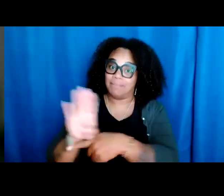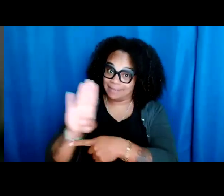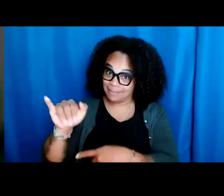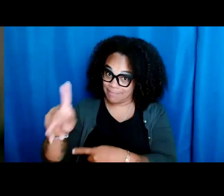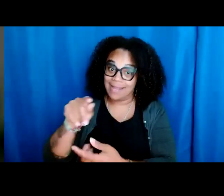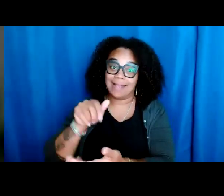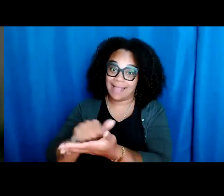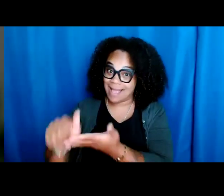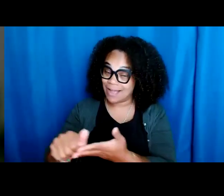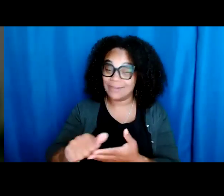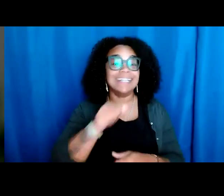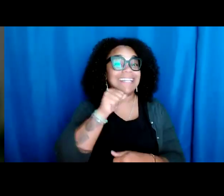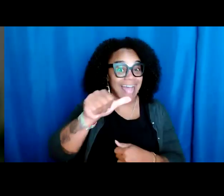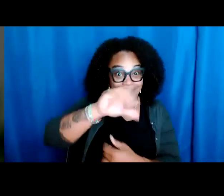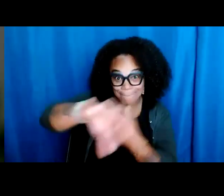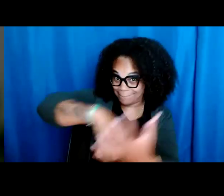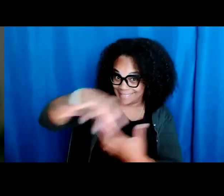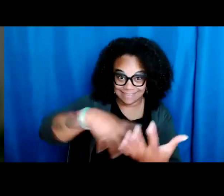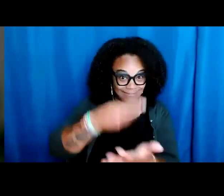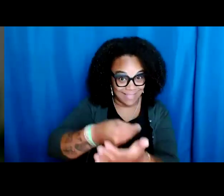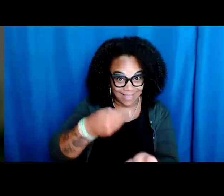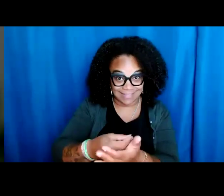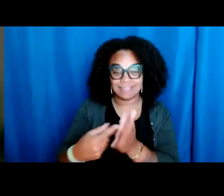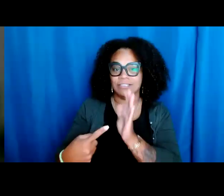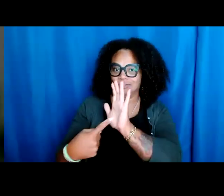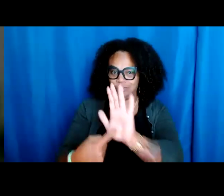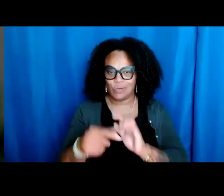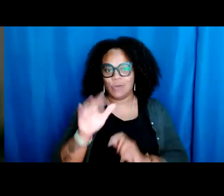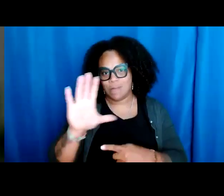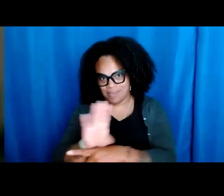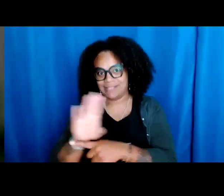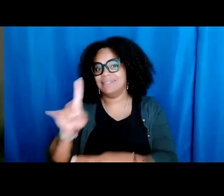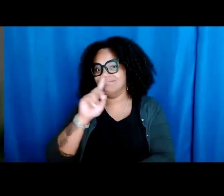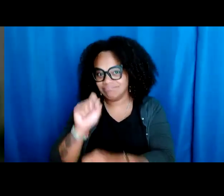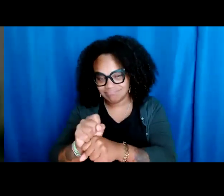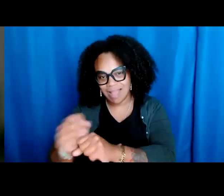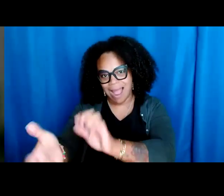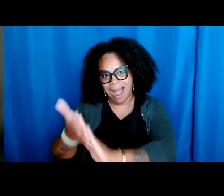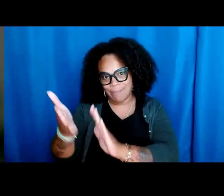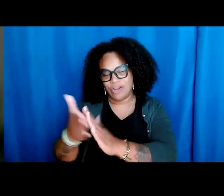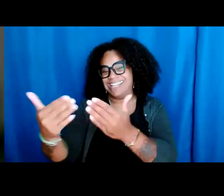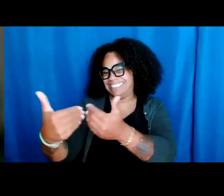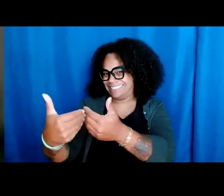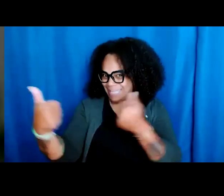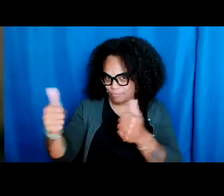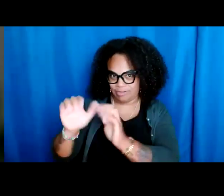funds shows that your business is truly operating as a separate legal entity. If